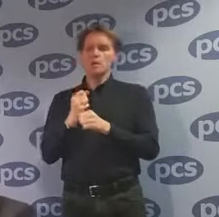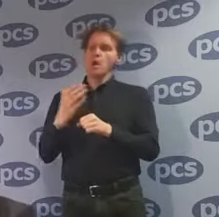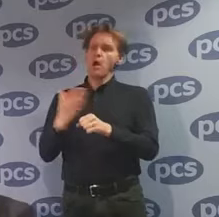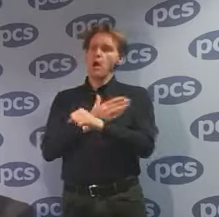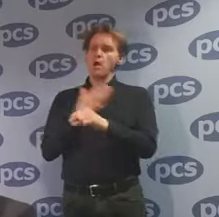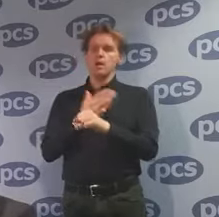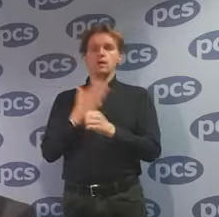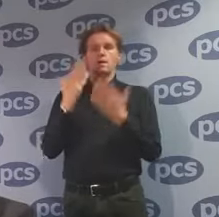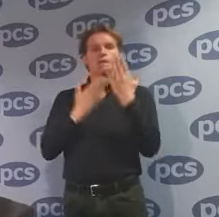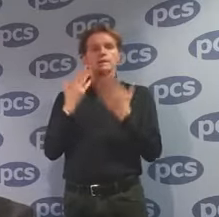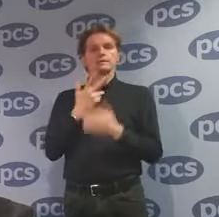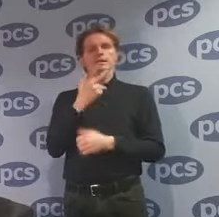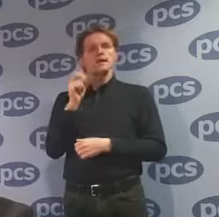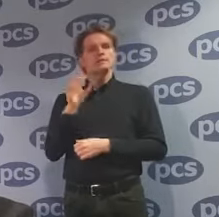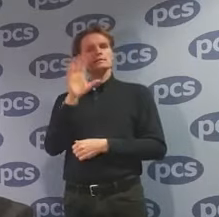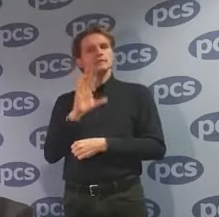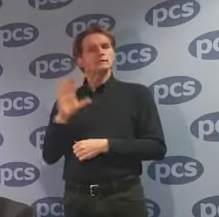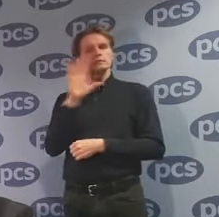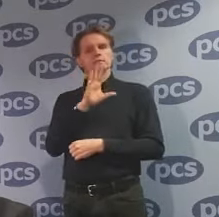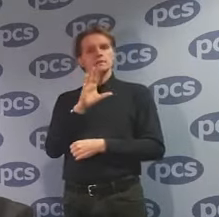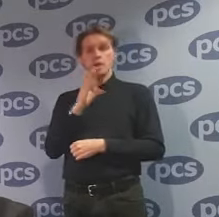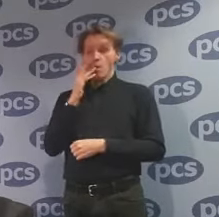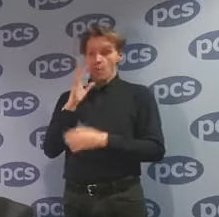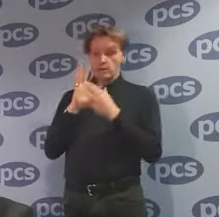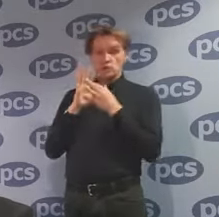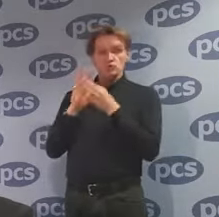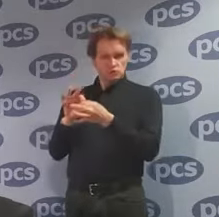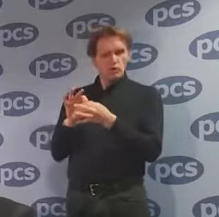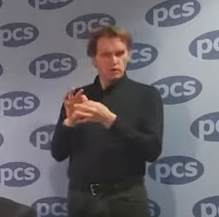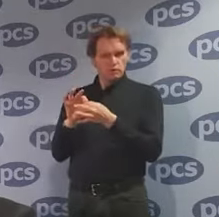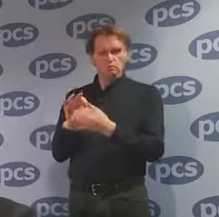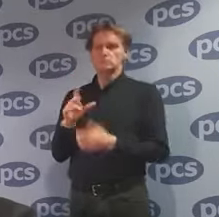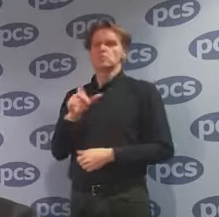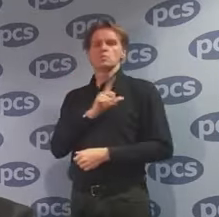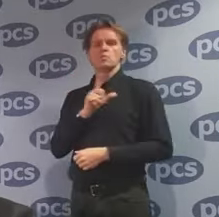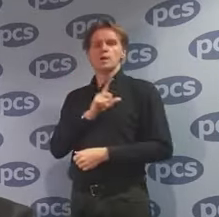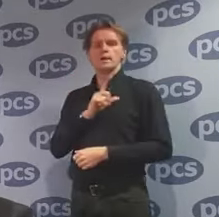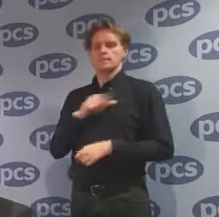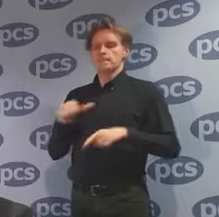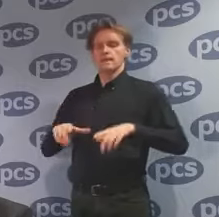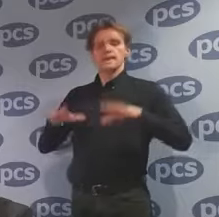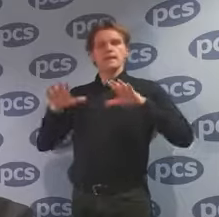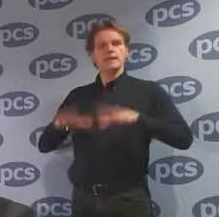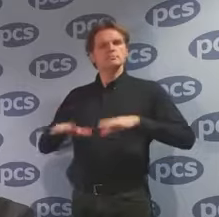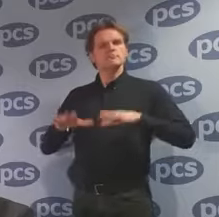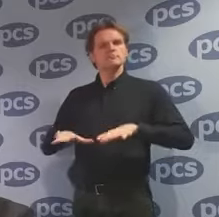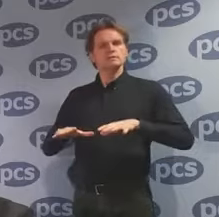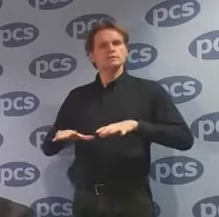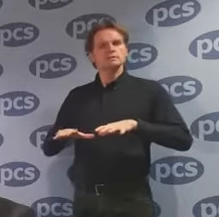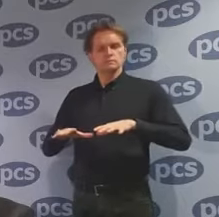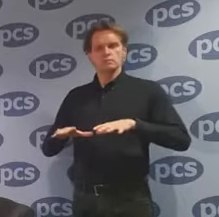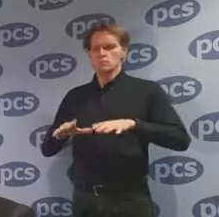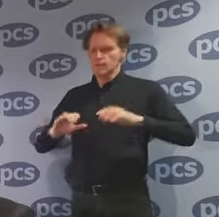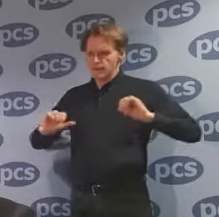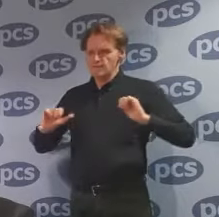we joined the civil service it was on the background there had been a political consensus in this country going back to the 1950s that governments